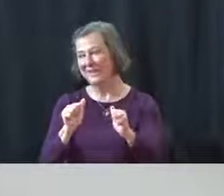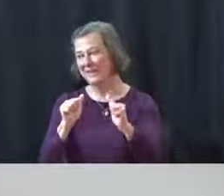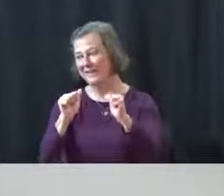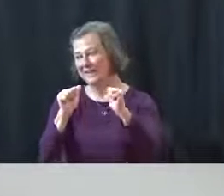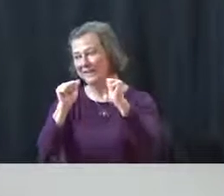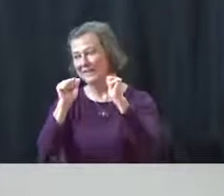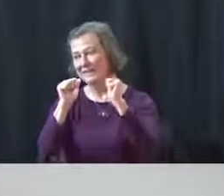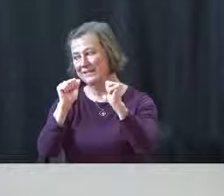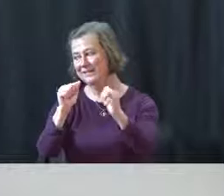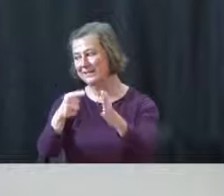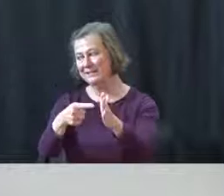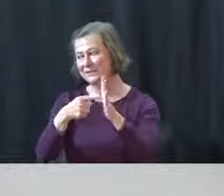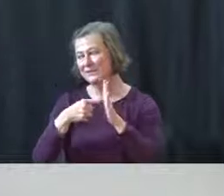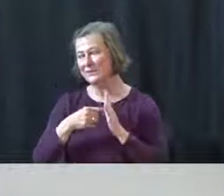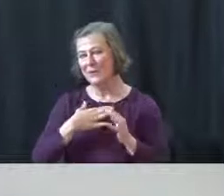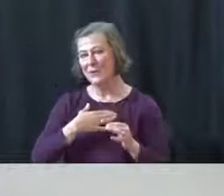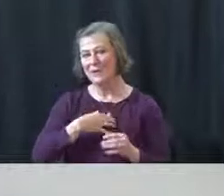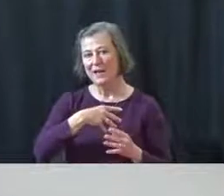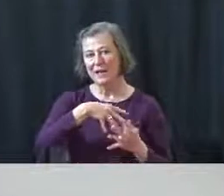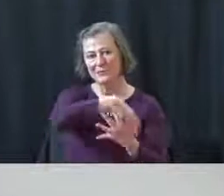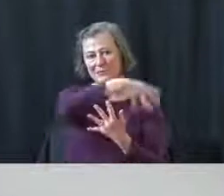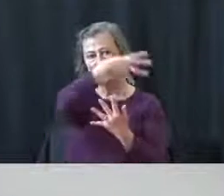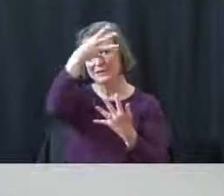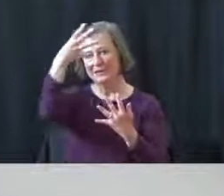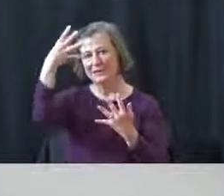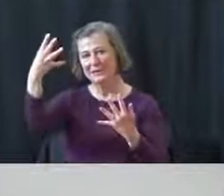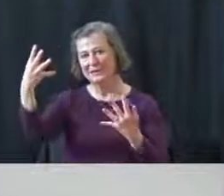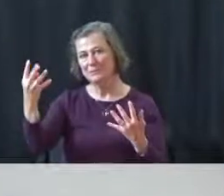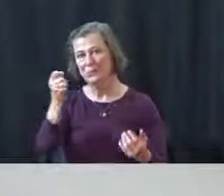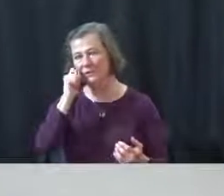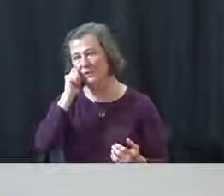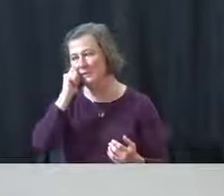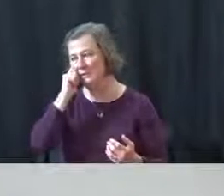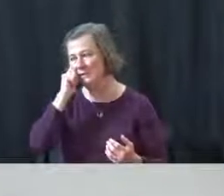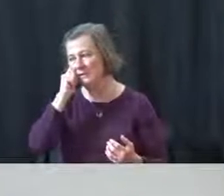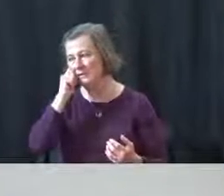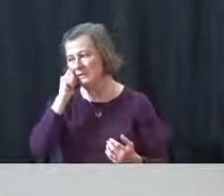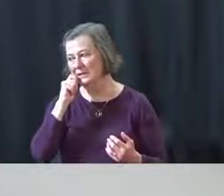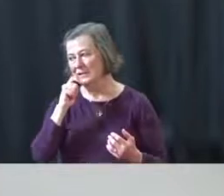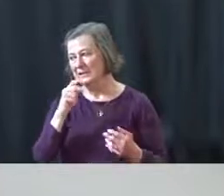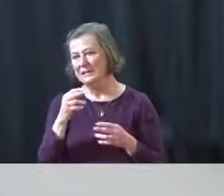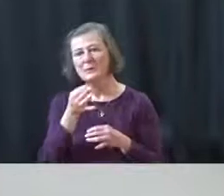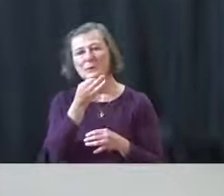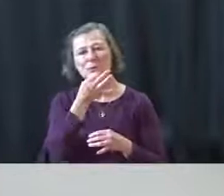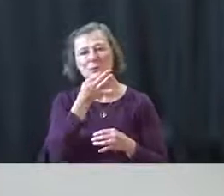To show my rainbow race. It's too soon to die.